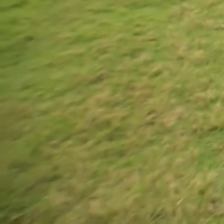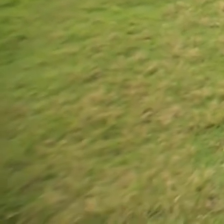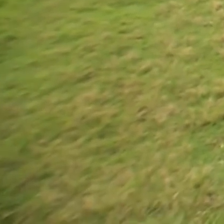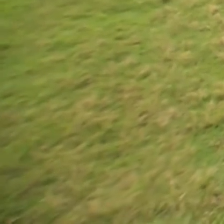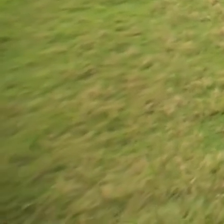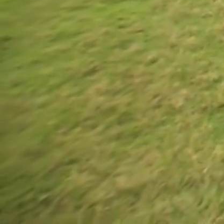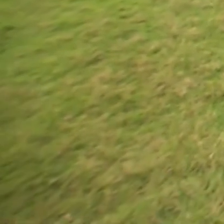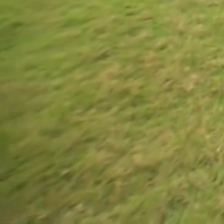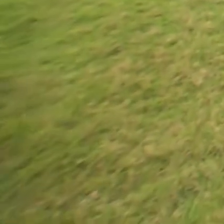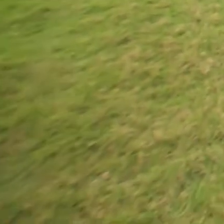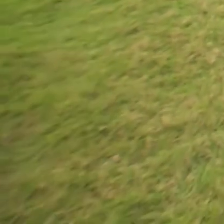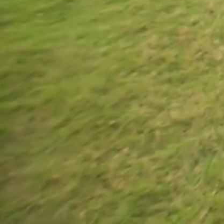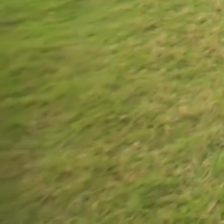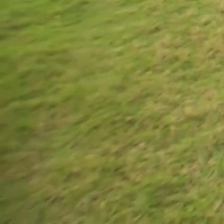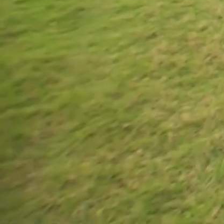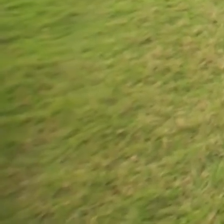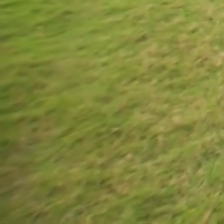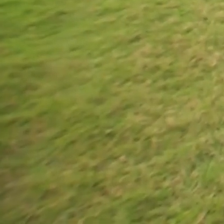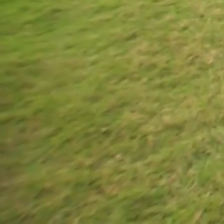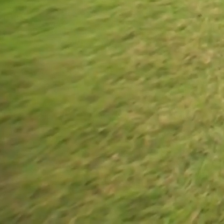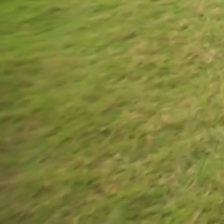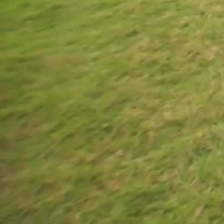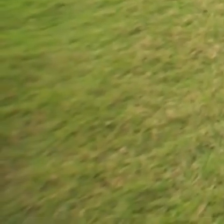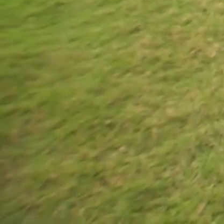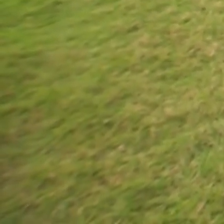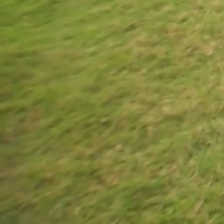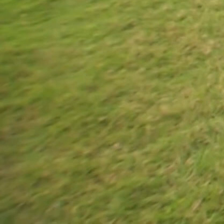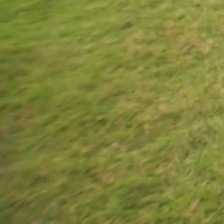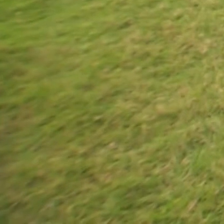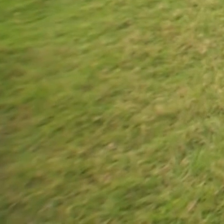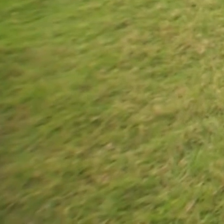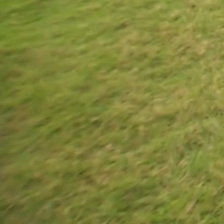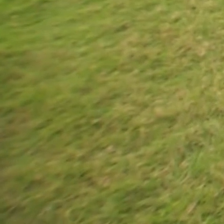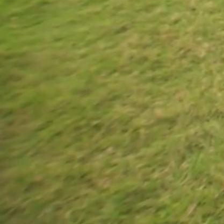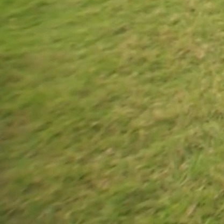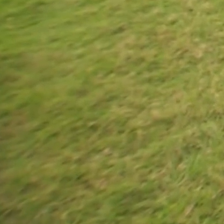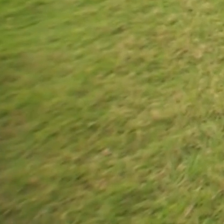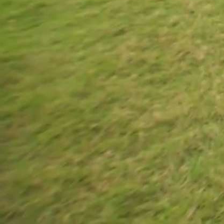Basically, you want to keep one foot planted, and move around in a circular motion,